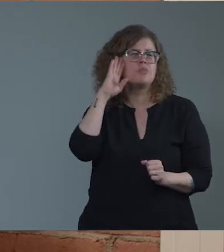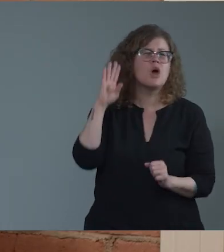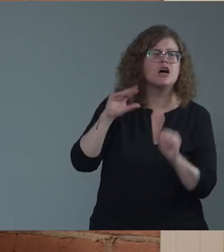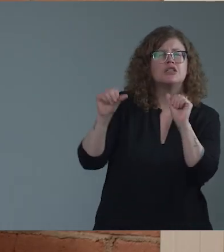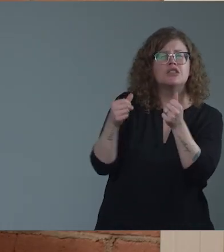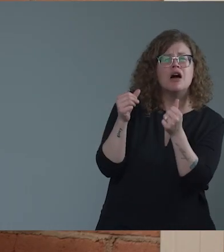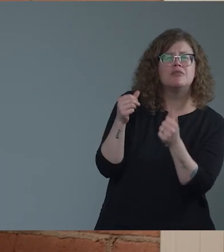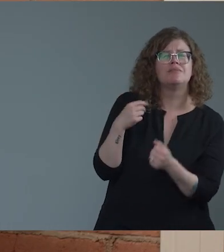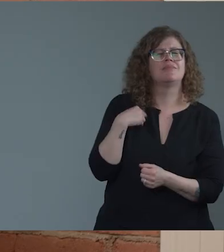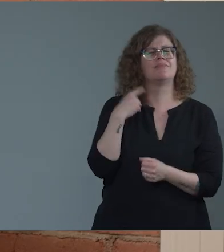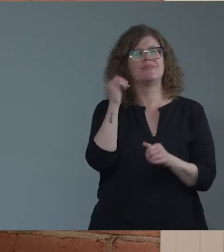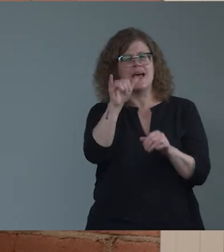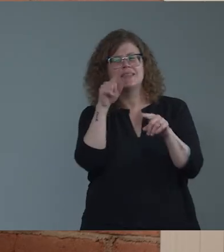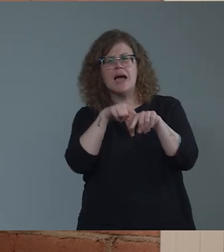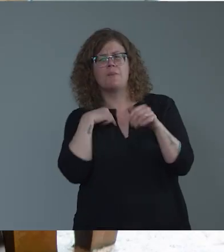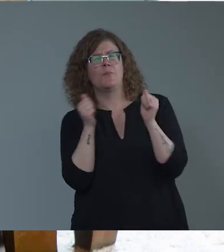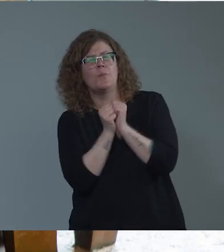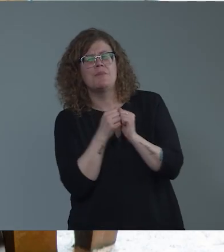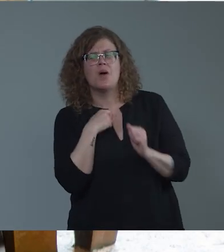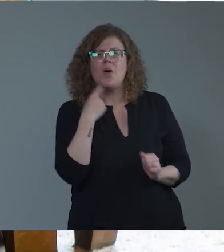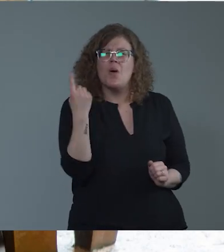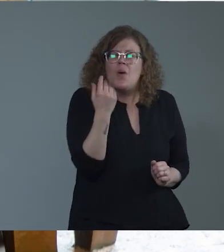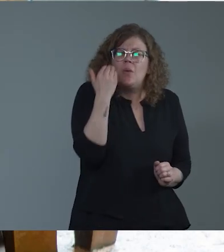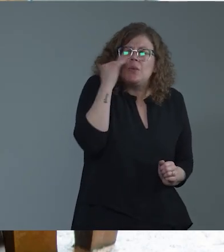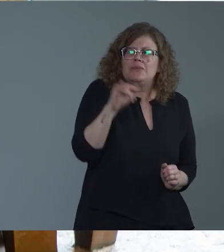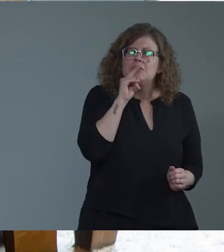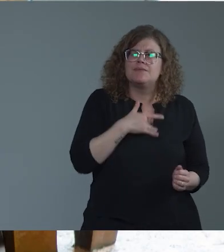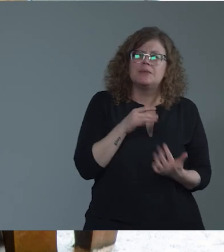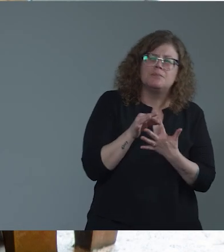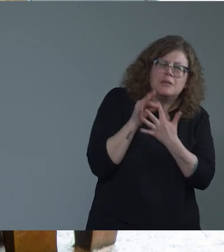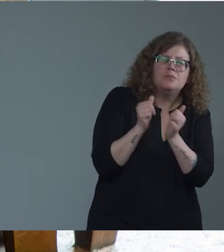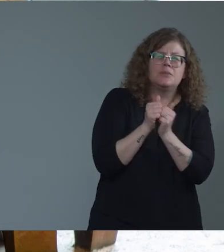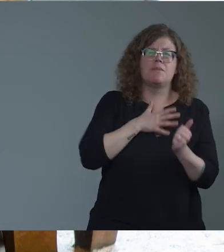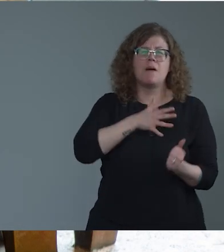At City Hall, you'll often hear the phrase I'll meet you by the bears, which are the bear sculptures by the front doors.